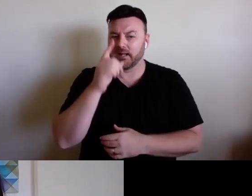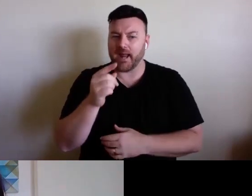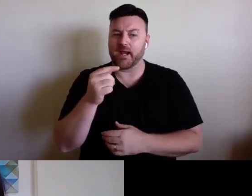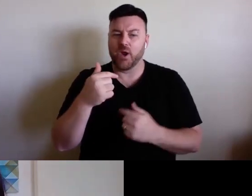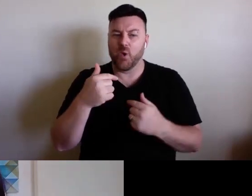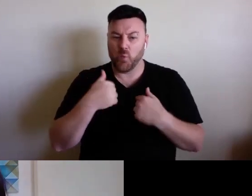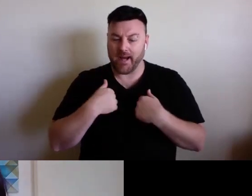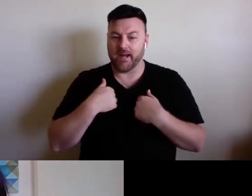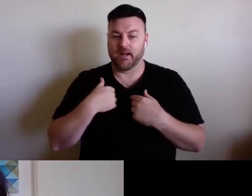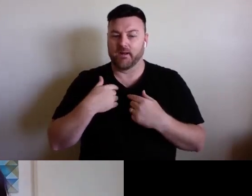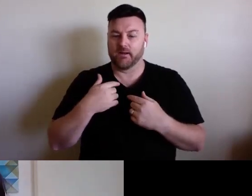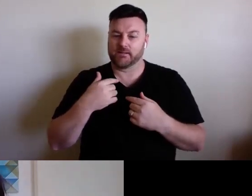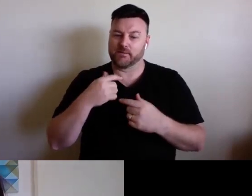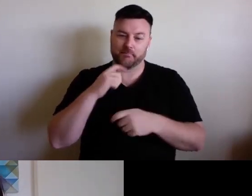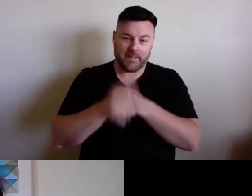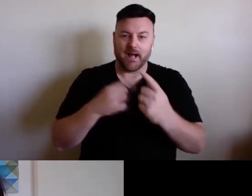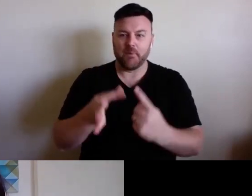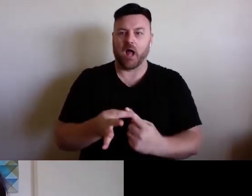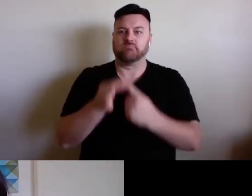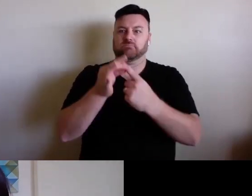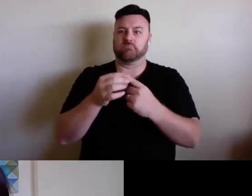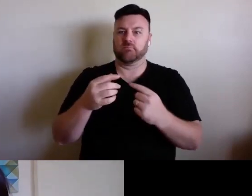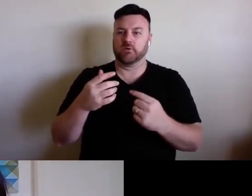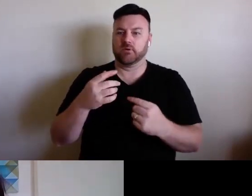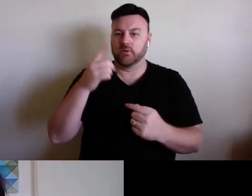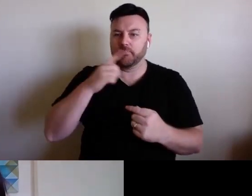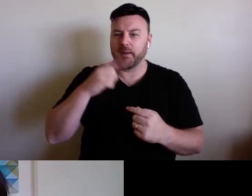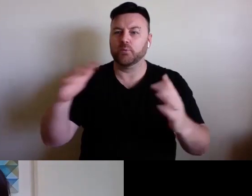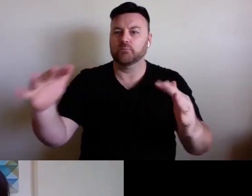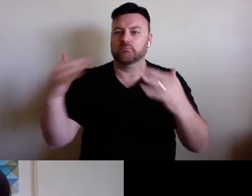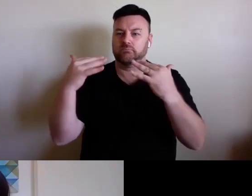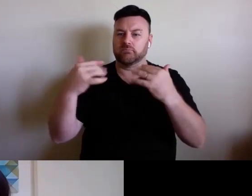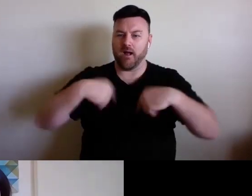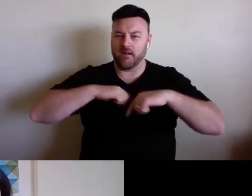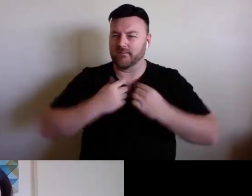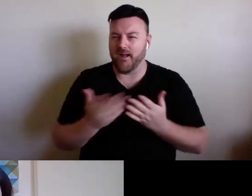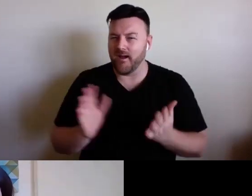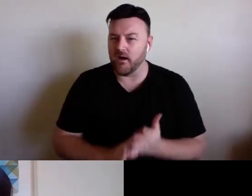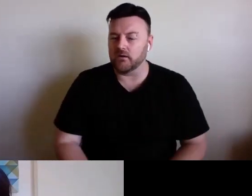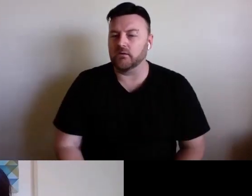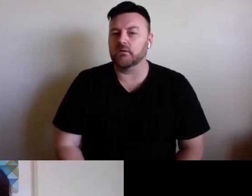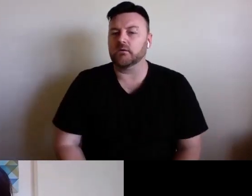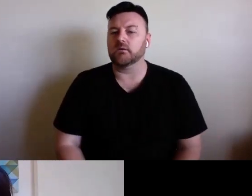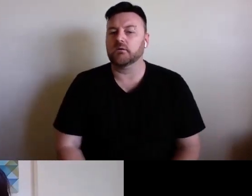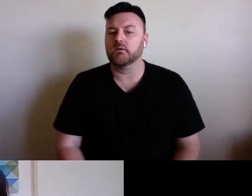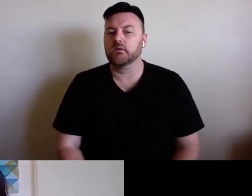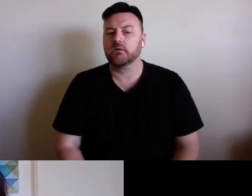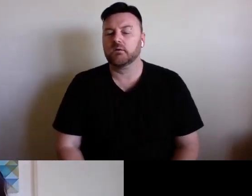through? >> PETER TULLIN: Yeah, so one thing is - often, we rely on our